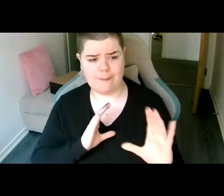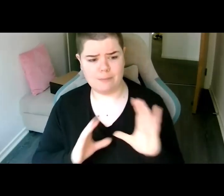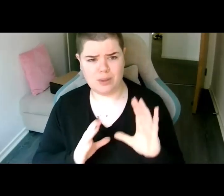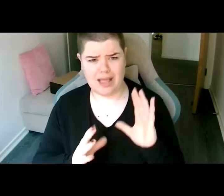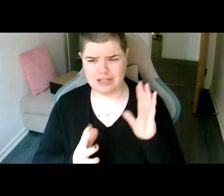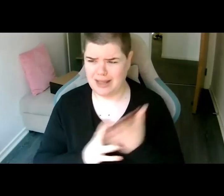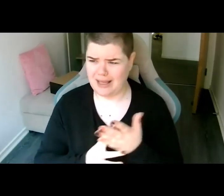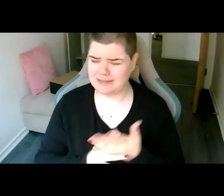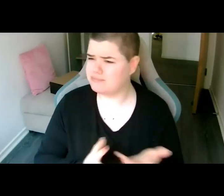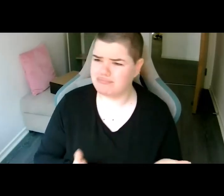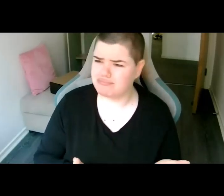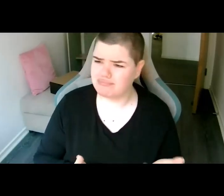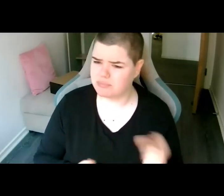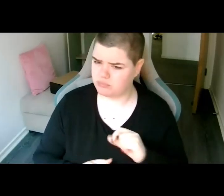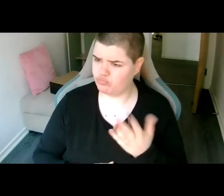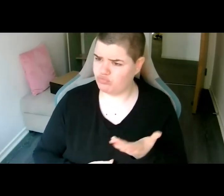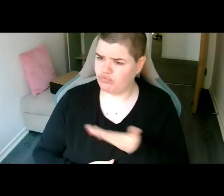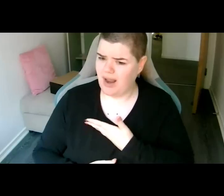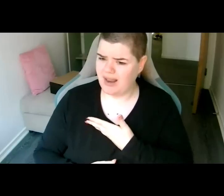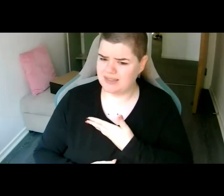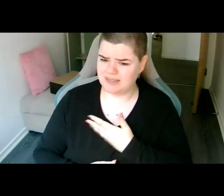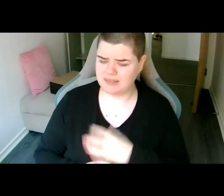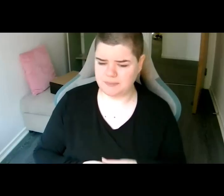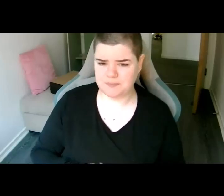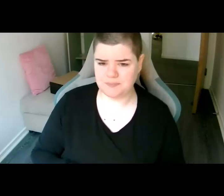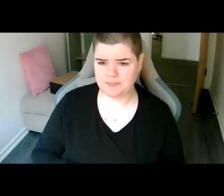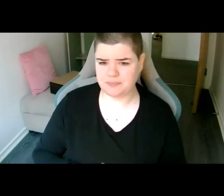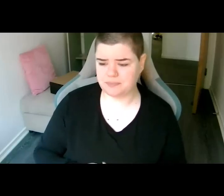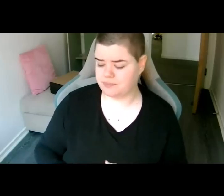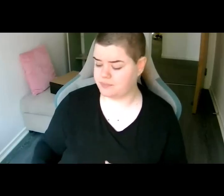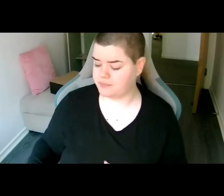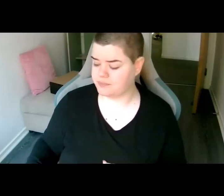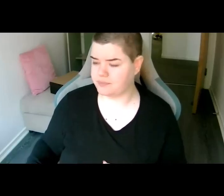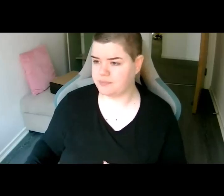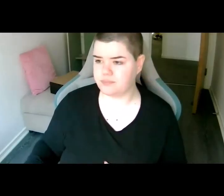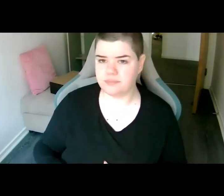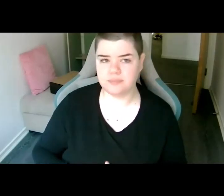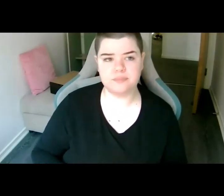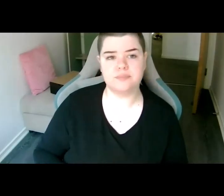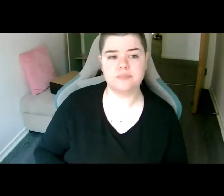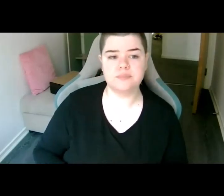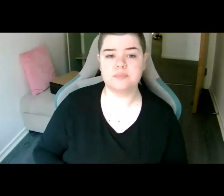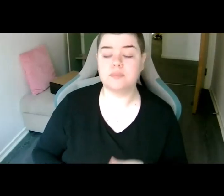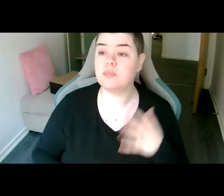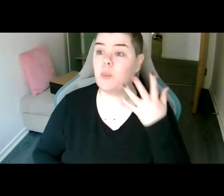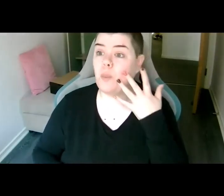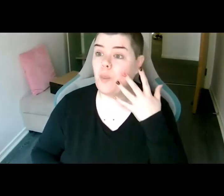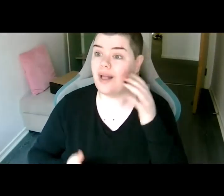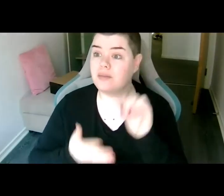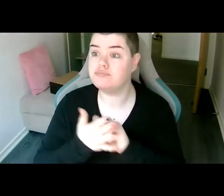Should we be denied our communication access? No, it's an absolute right